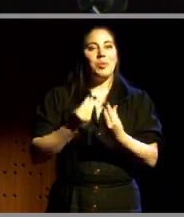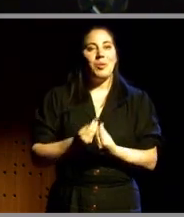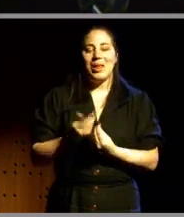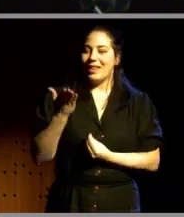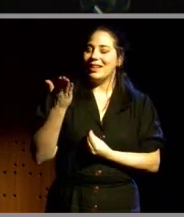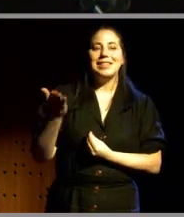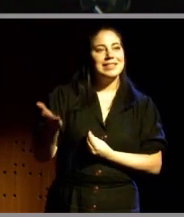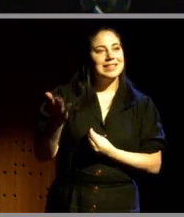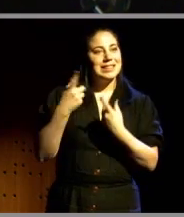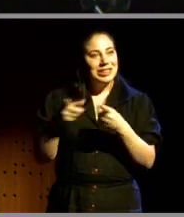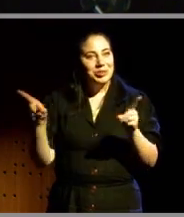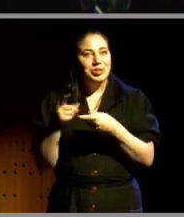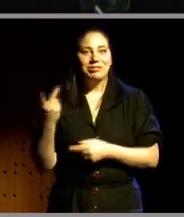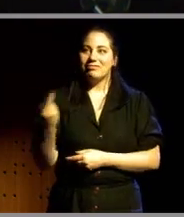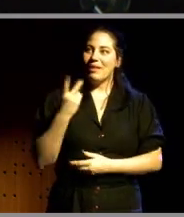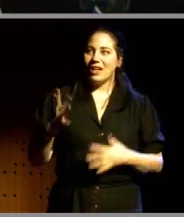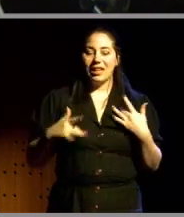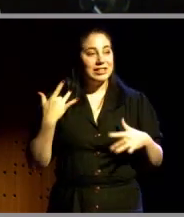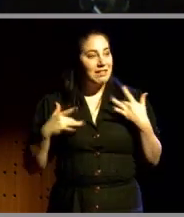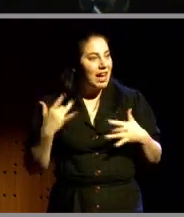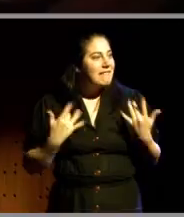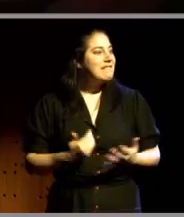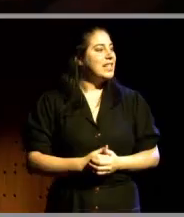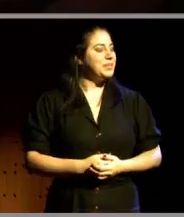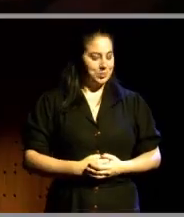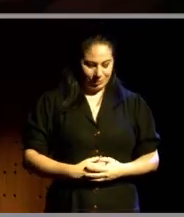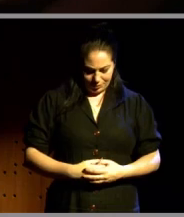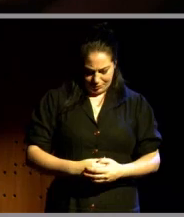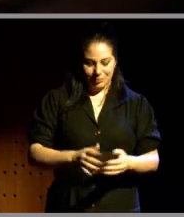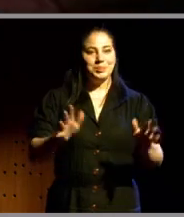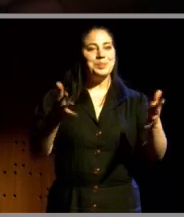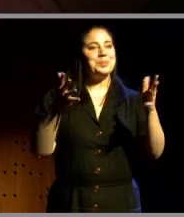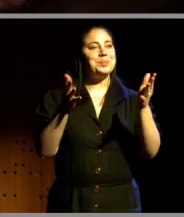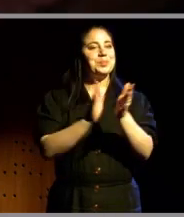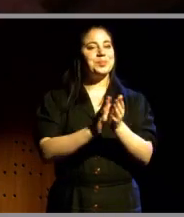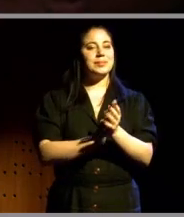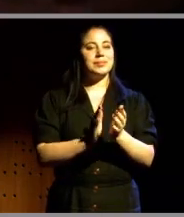We have survived.